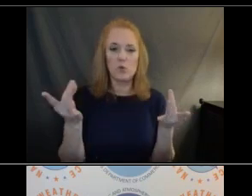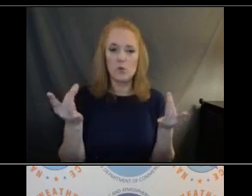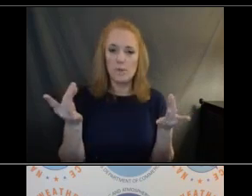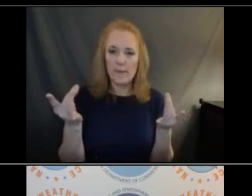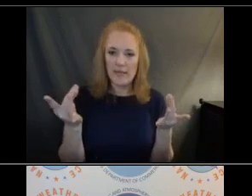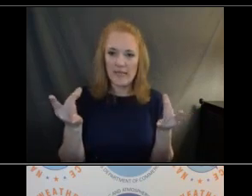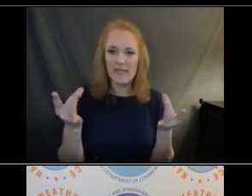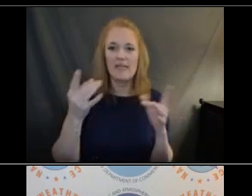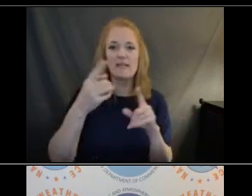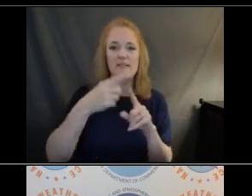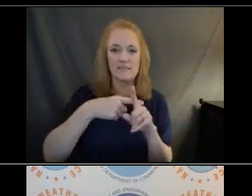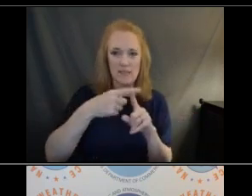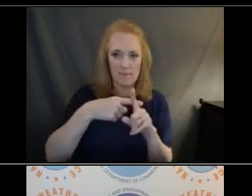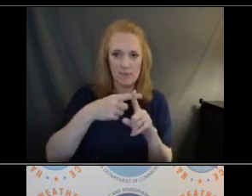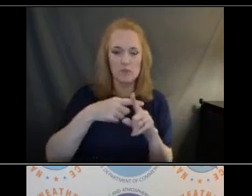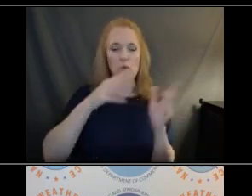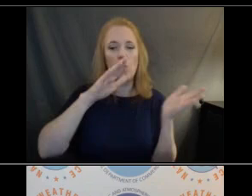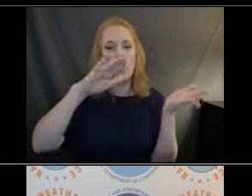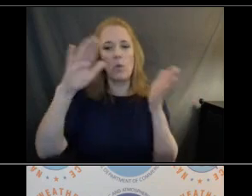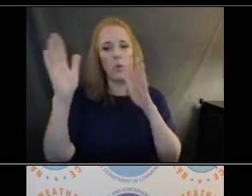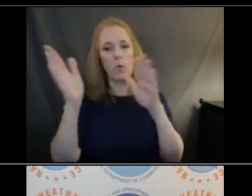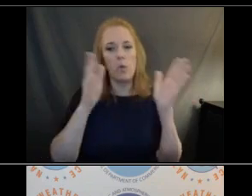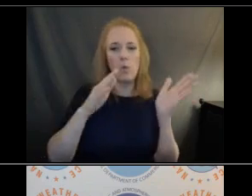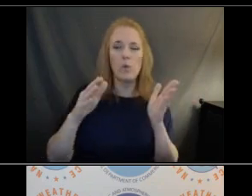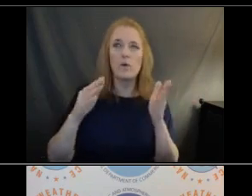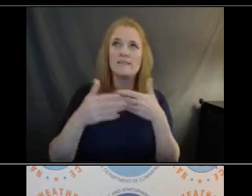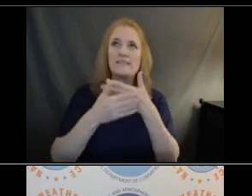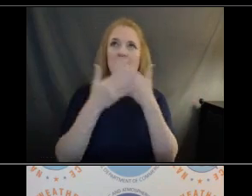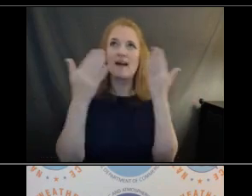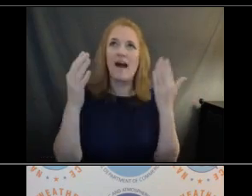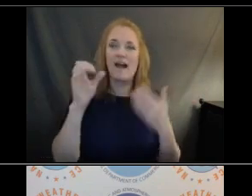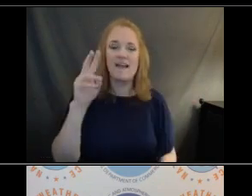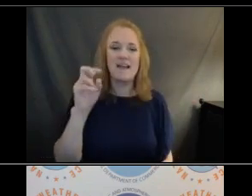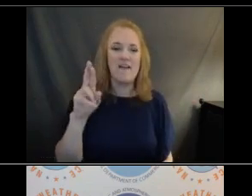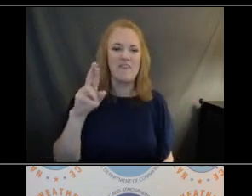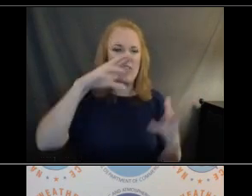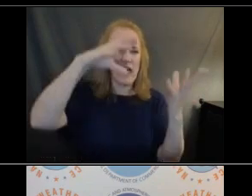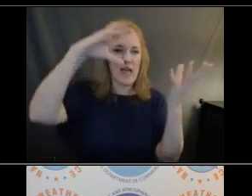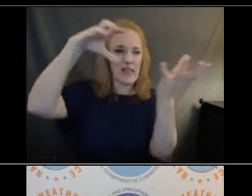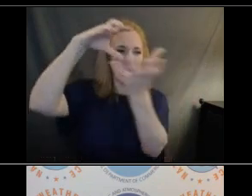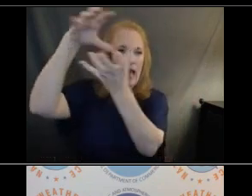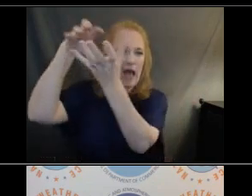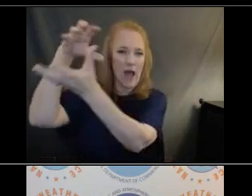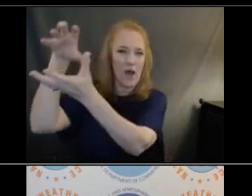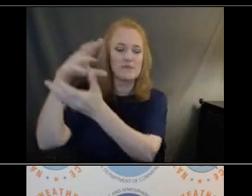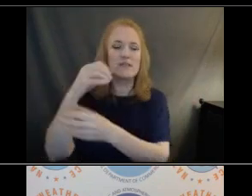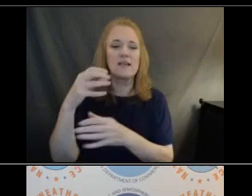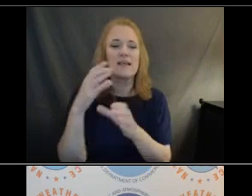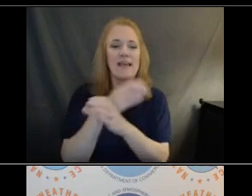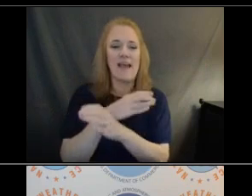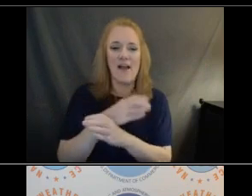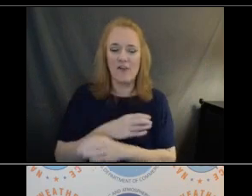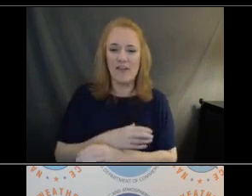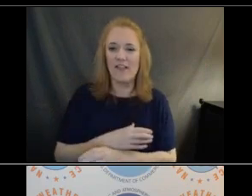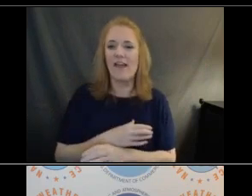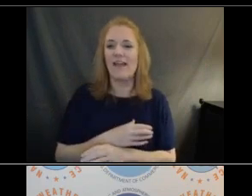temperature, wind, and sky cover and plug them into a calculation similar to the calculation